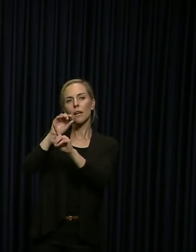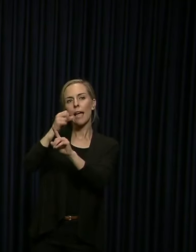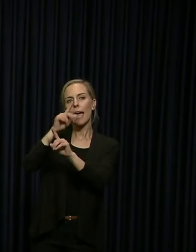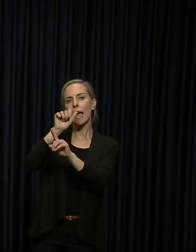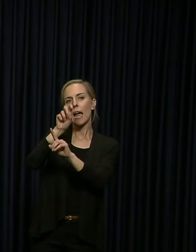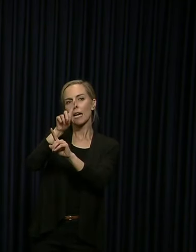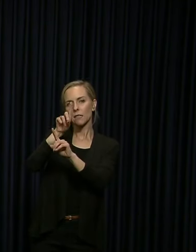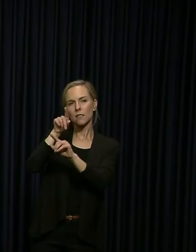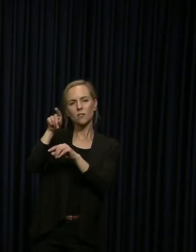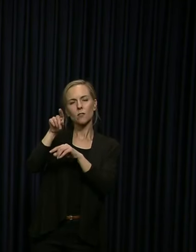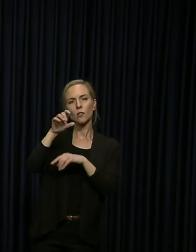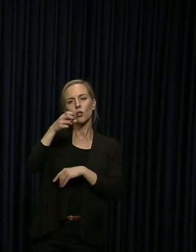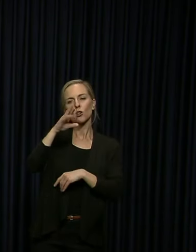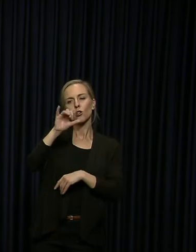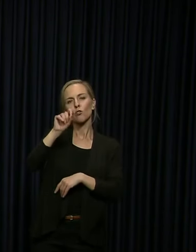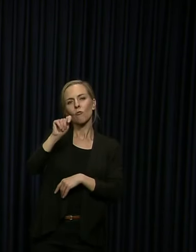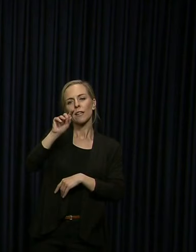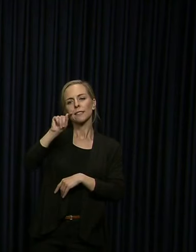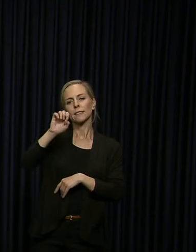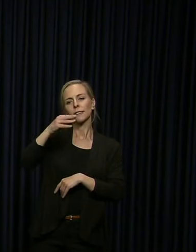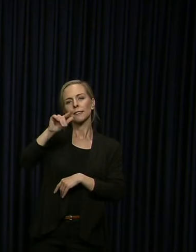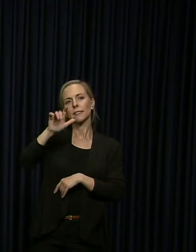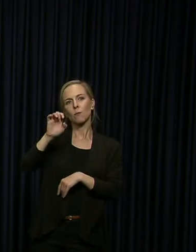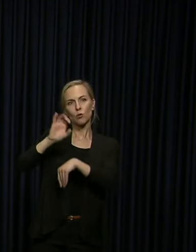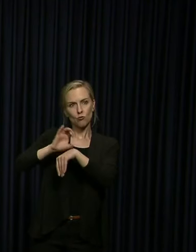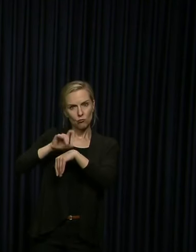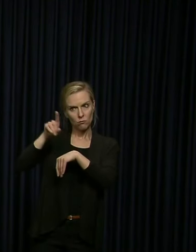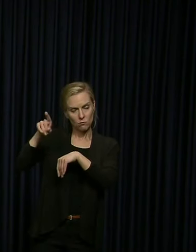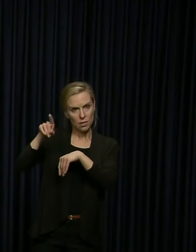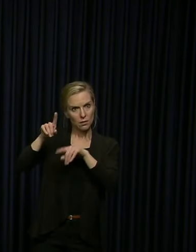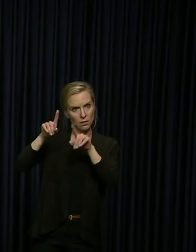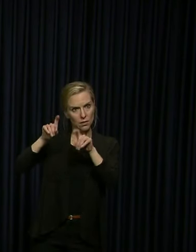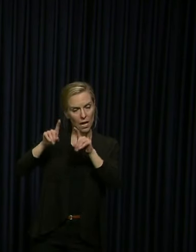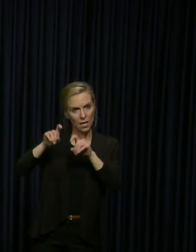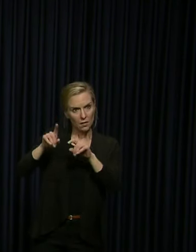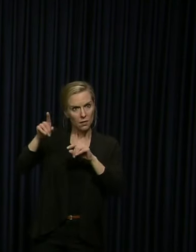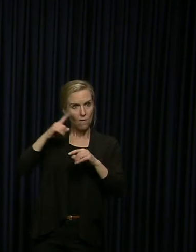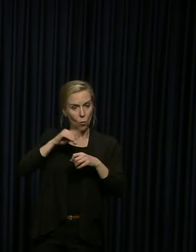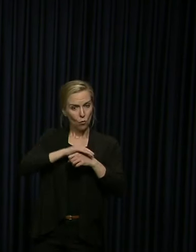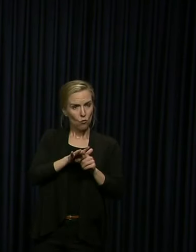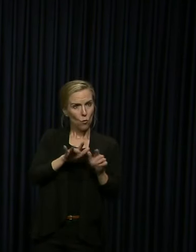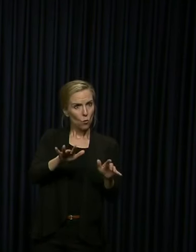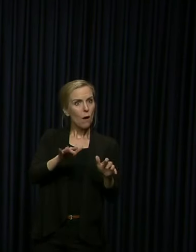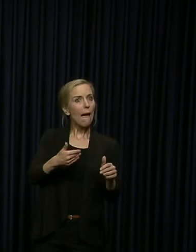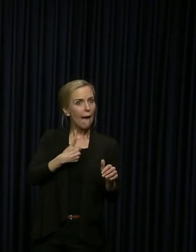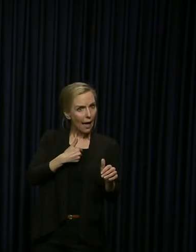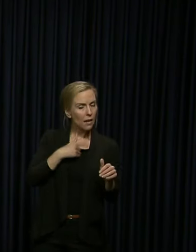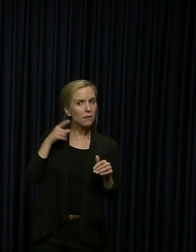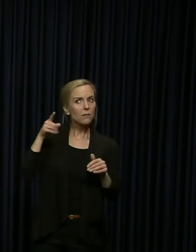WE DO IT THE RIGHT WAY, AND WITH EASTER COMING UP, OBVIOUSLY THE